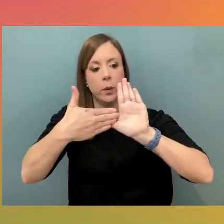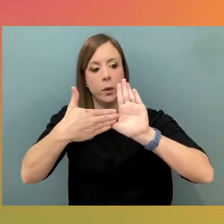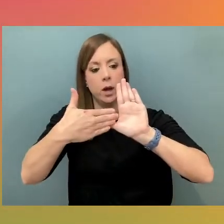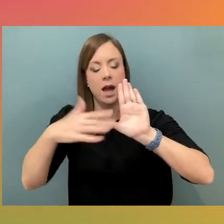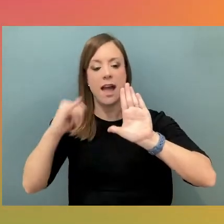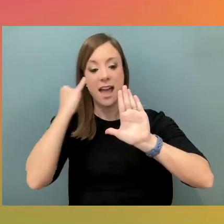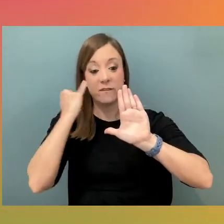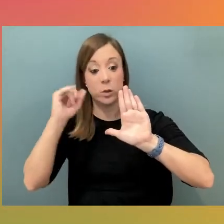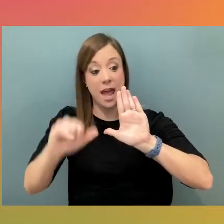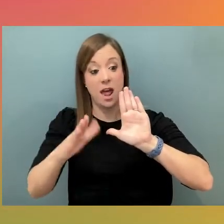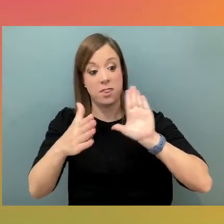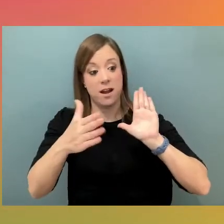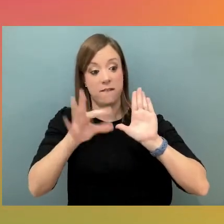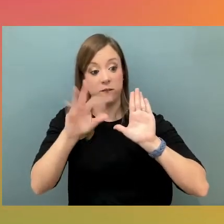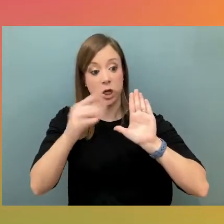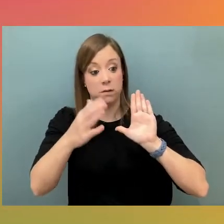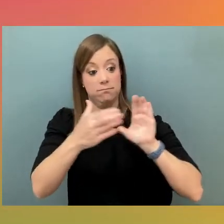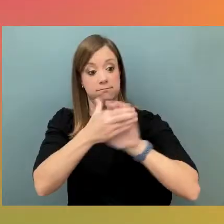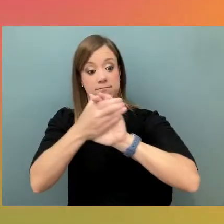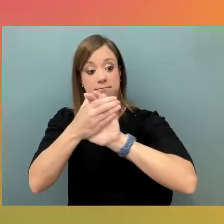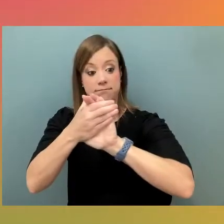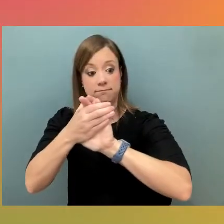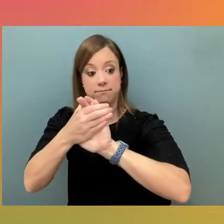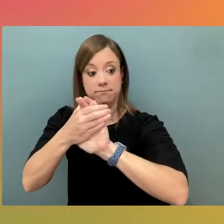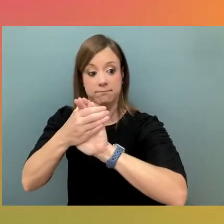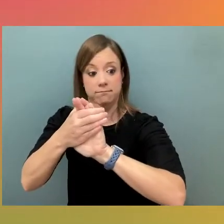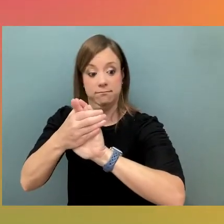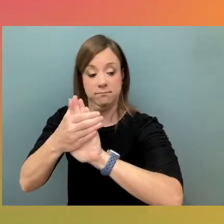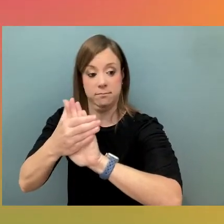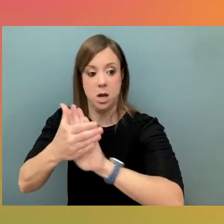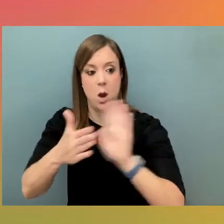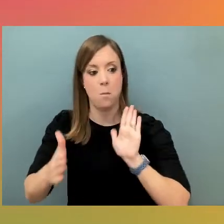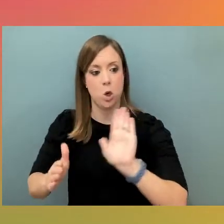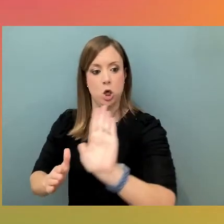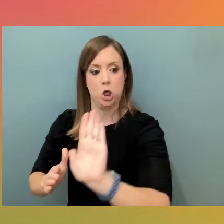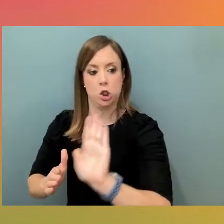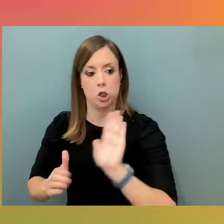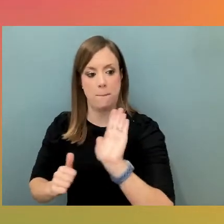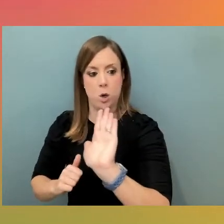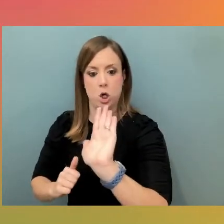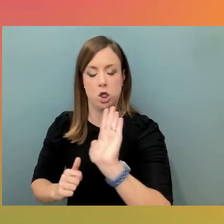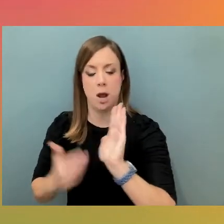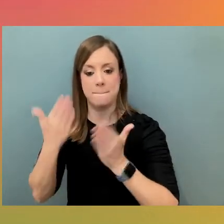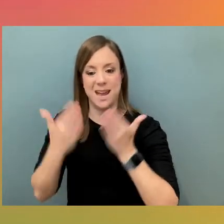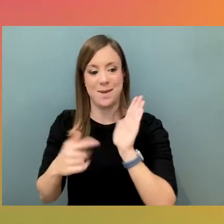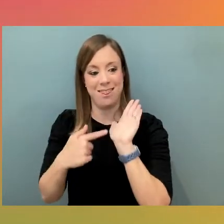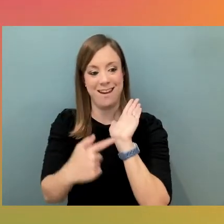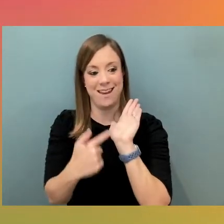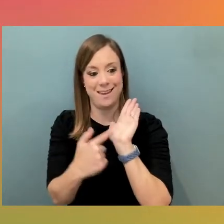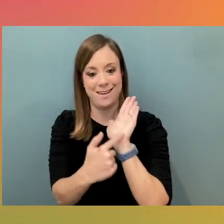FOOT, THAT'S OKAY. BUT IF YOU DO, MAYBE YOU PRESS YOUR FOOT INTO YOUR HAND.